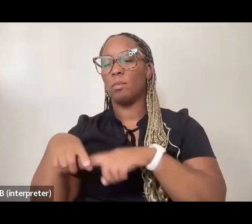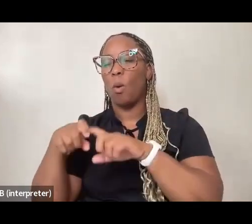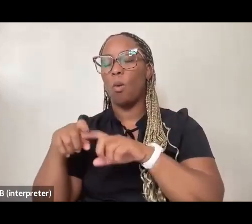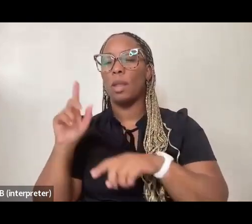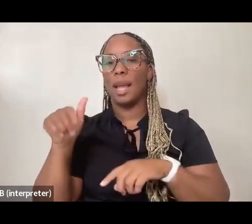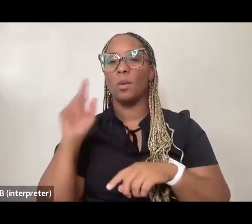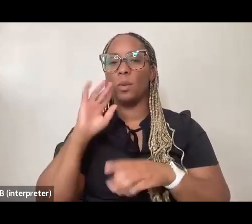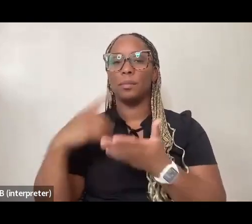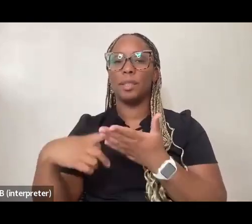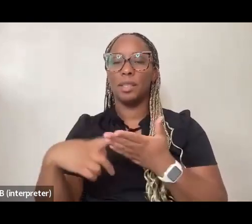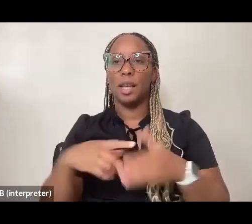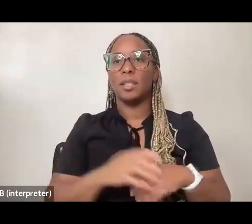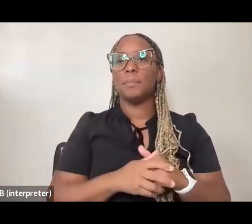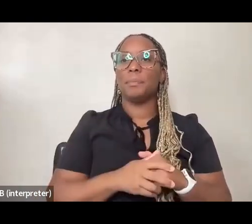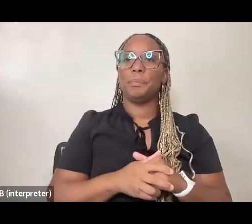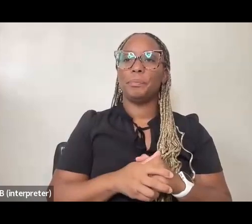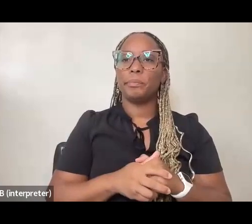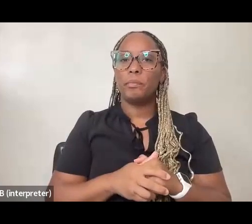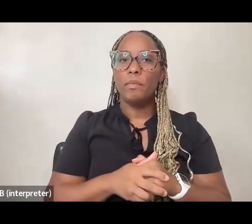later on.